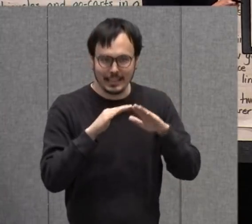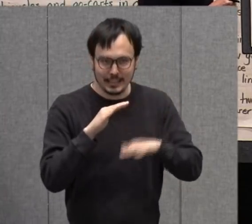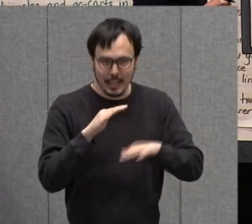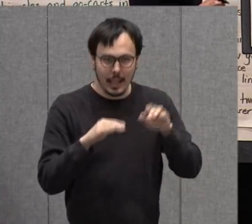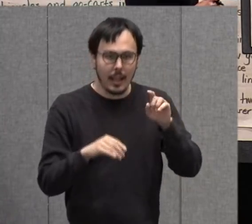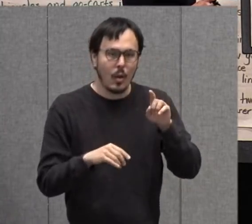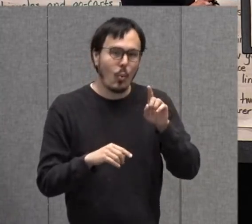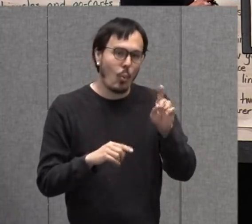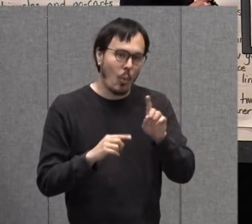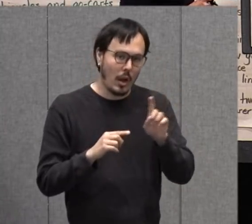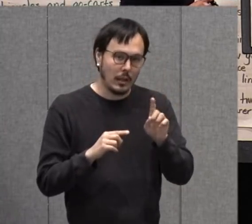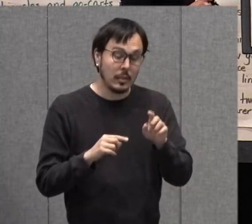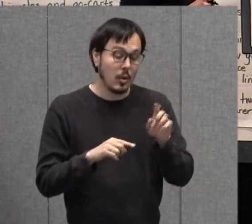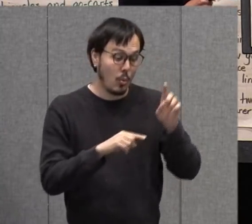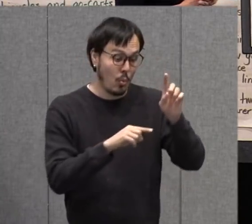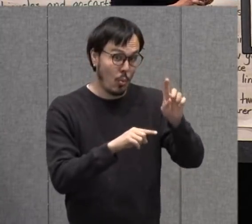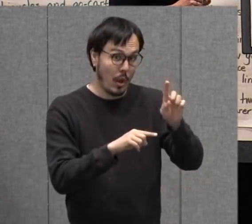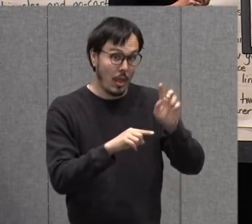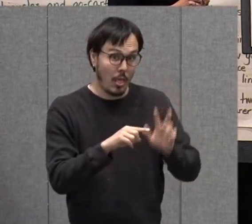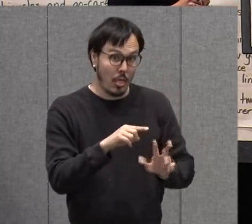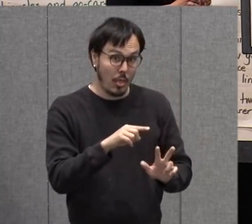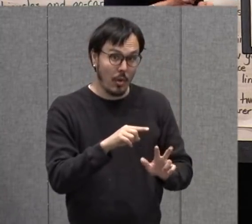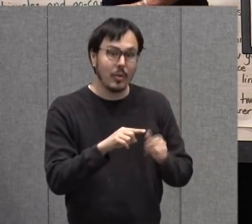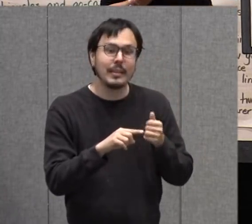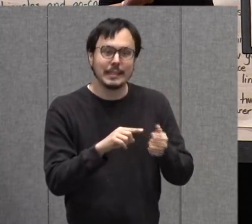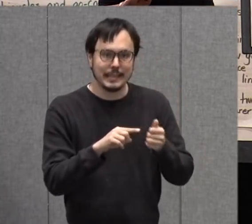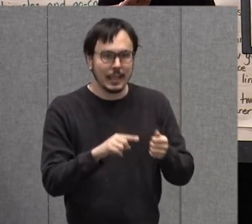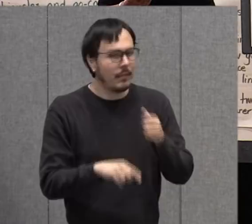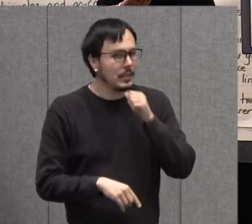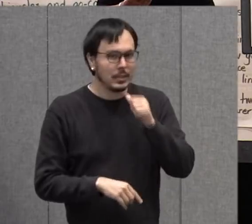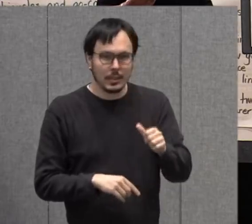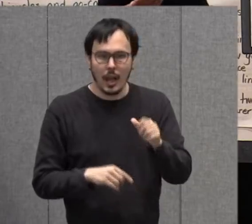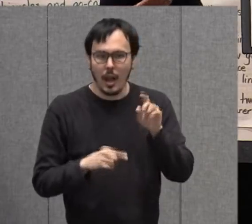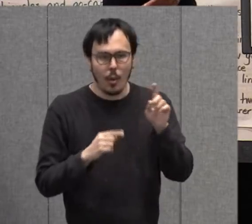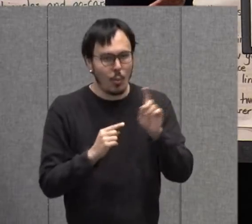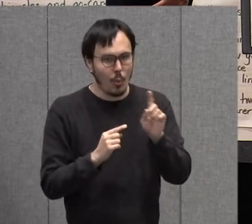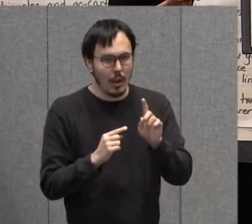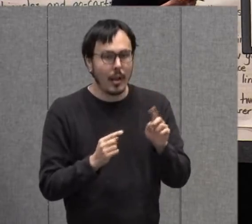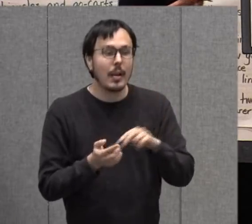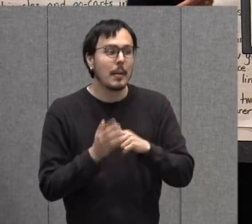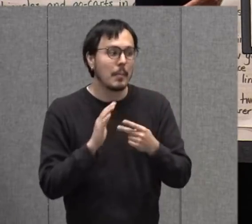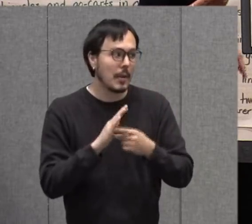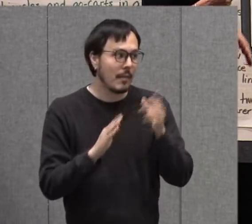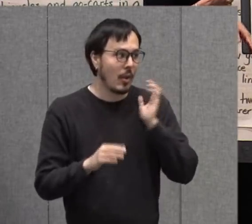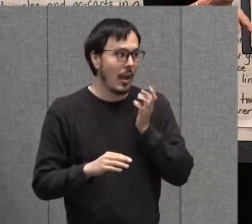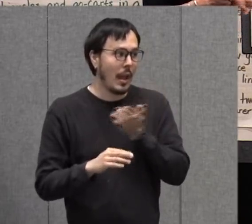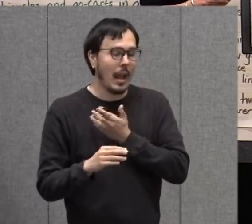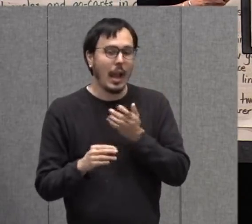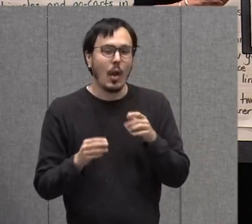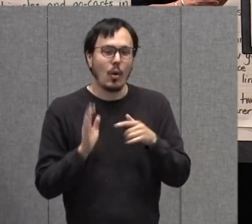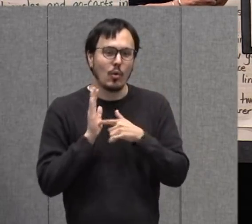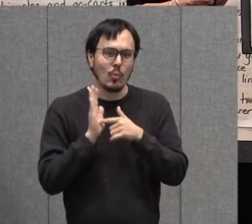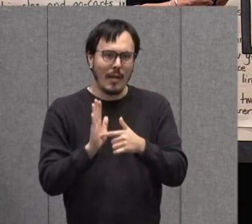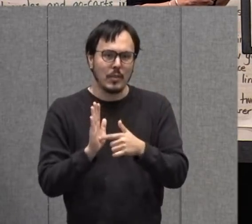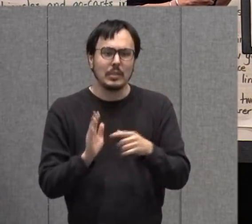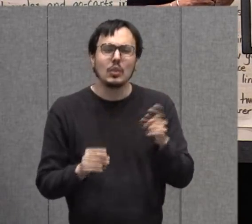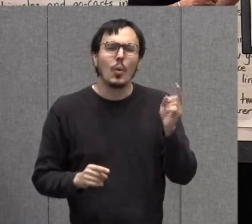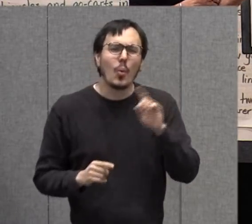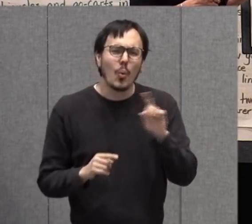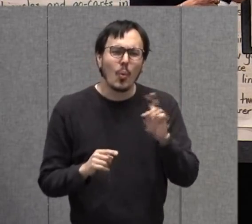So, we know two would be here, right and maybe just for our reference too, we could think about where would three be?